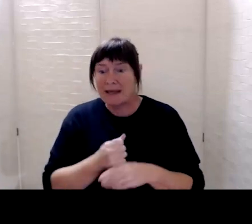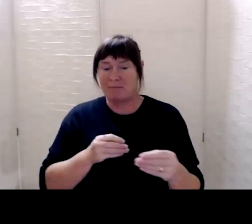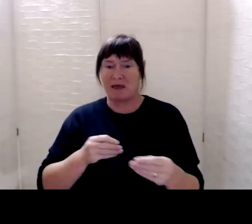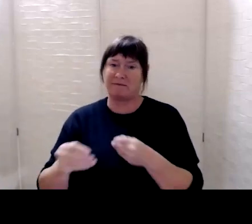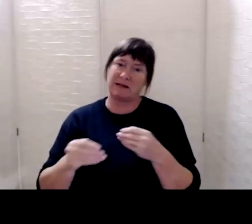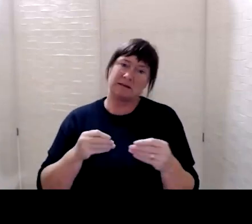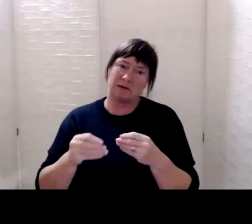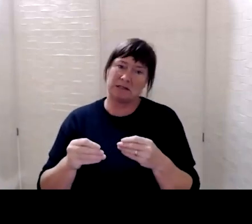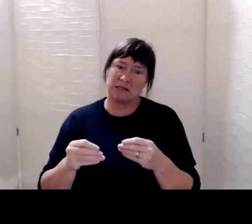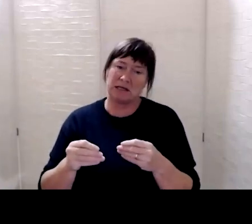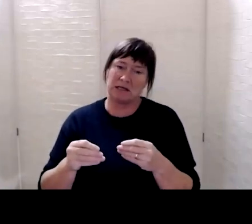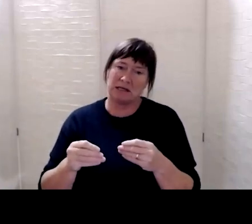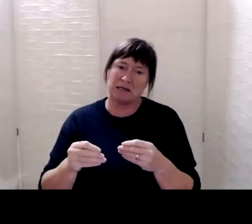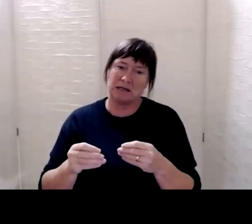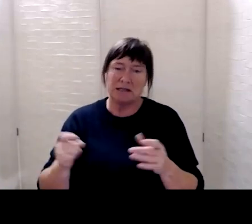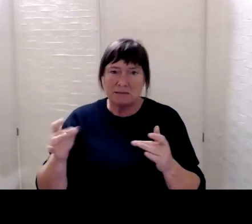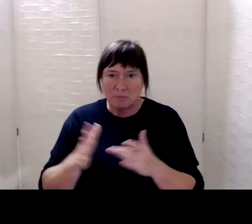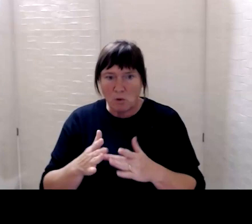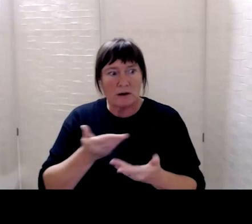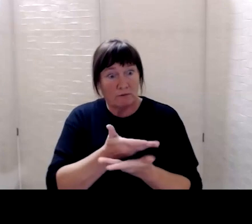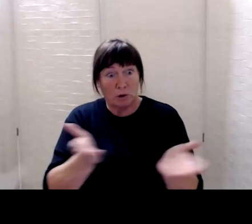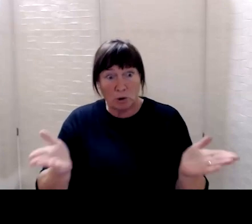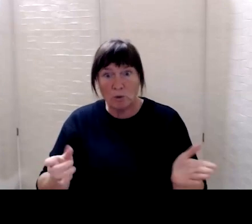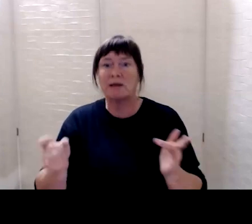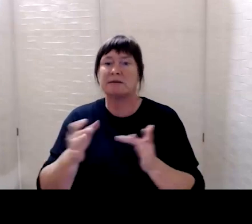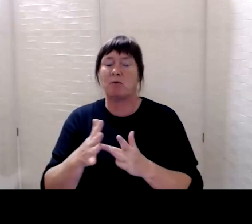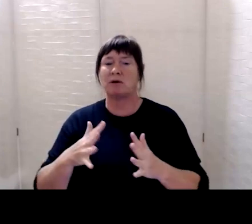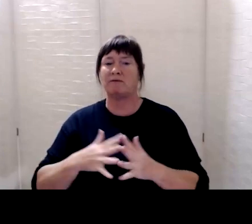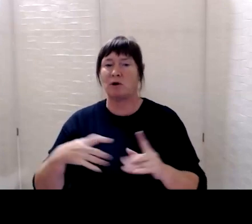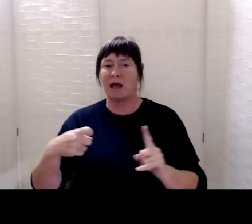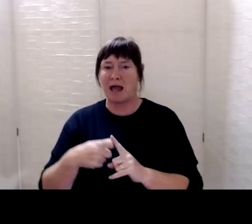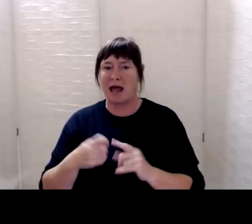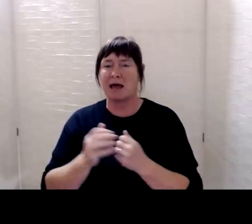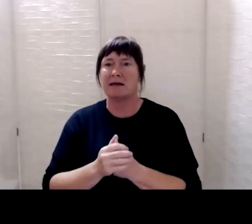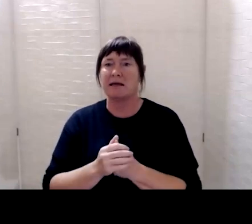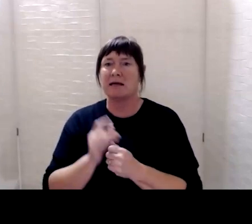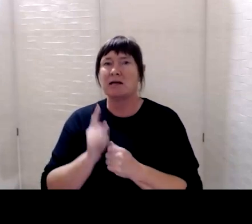It’s important to Whaikaha. And so our shared challenge is how we best provide